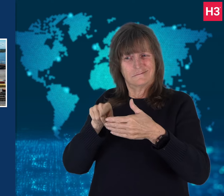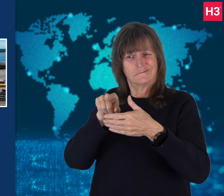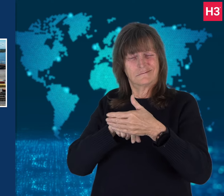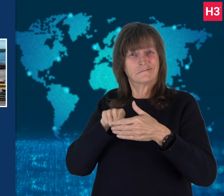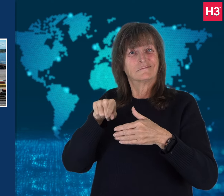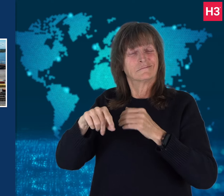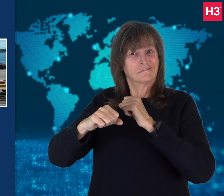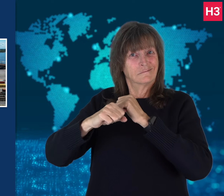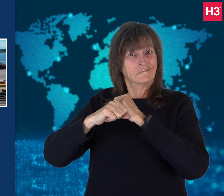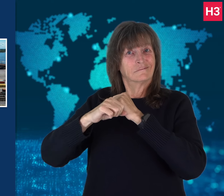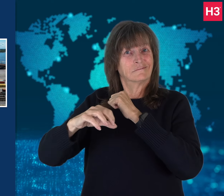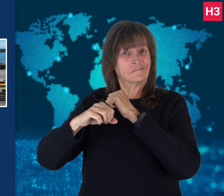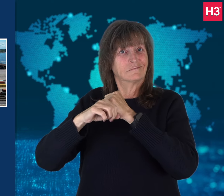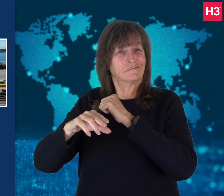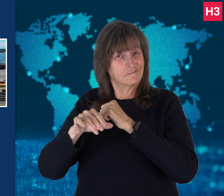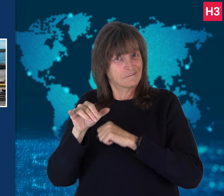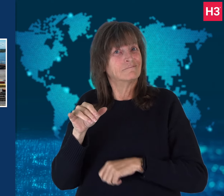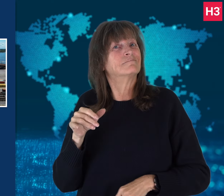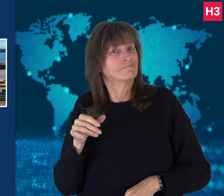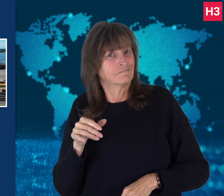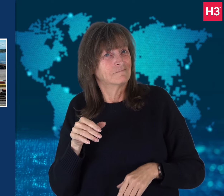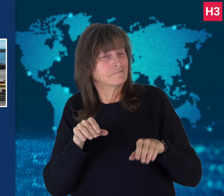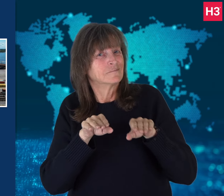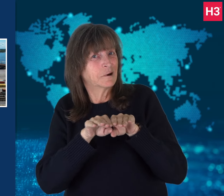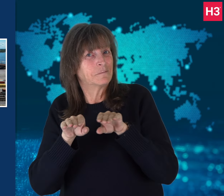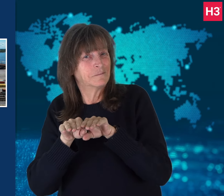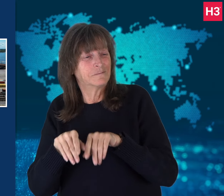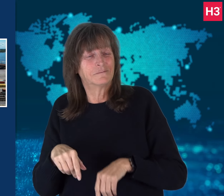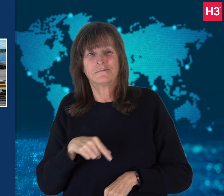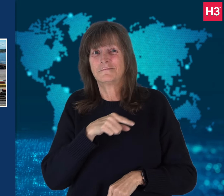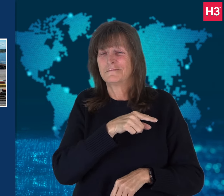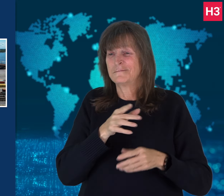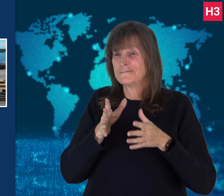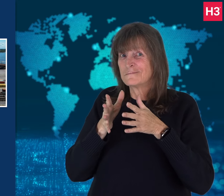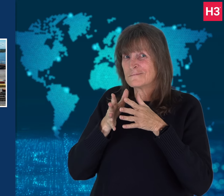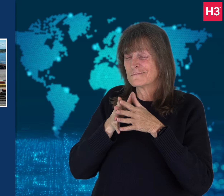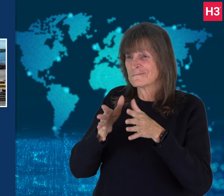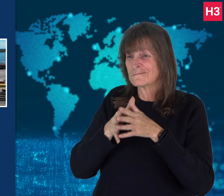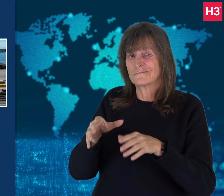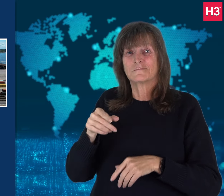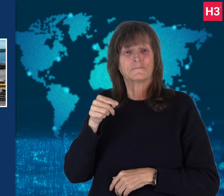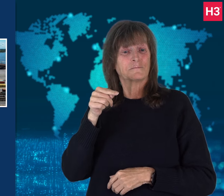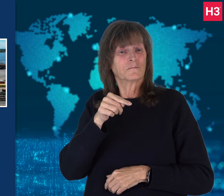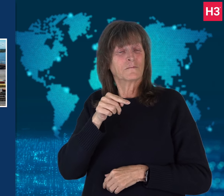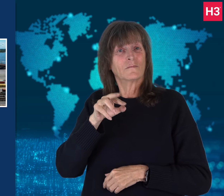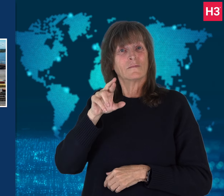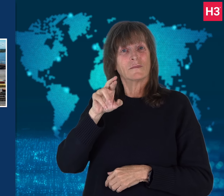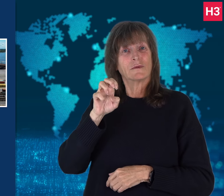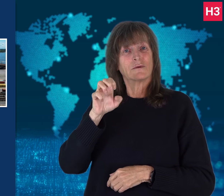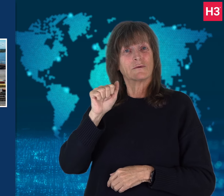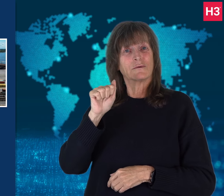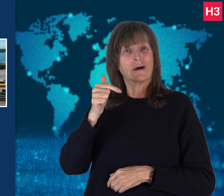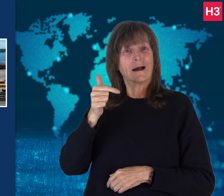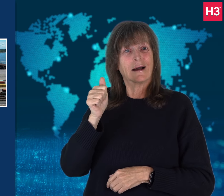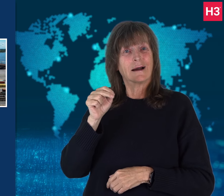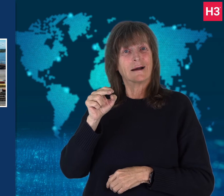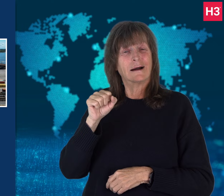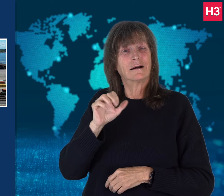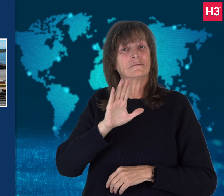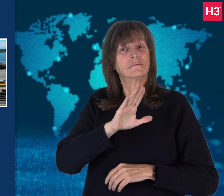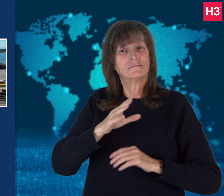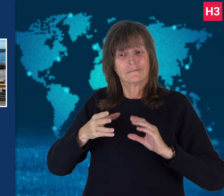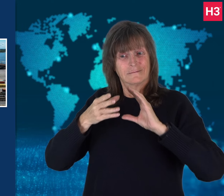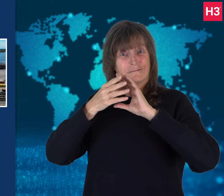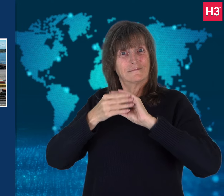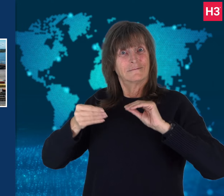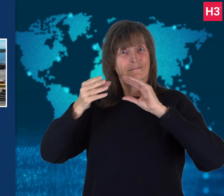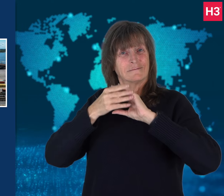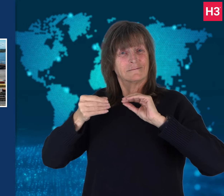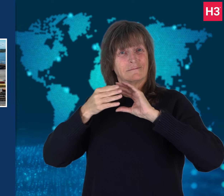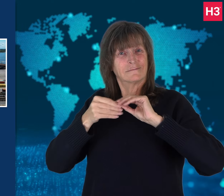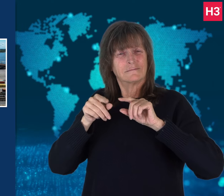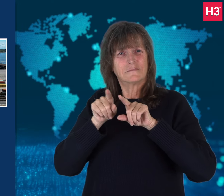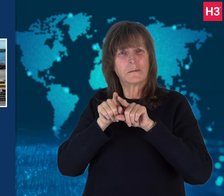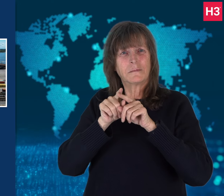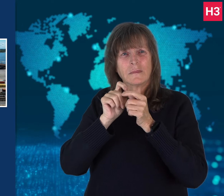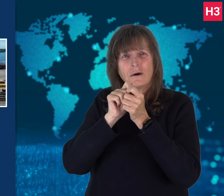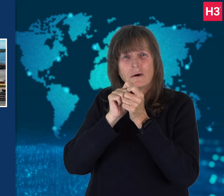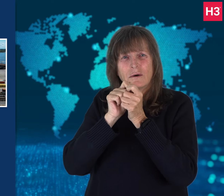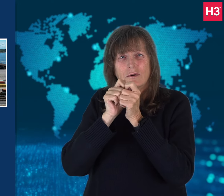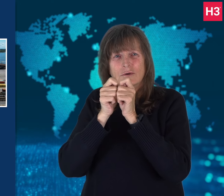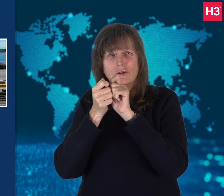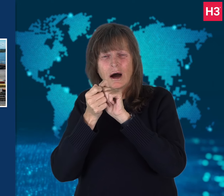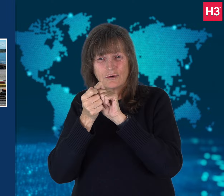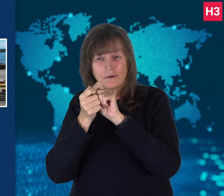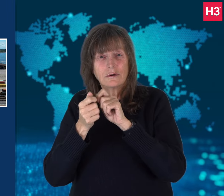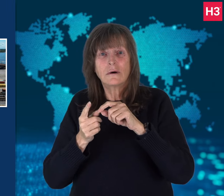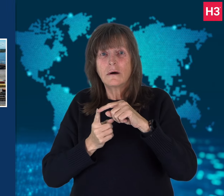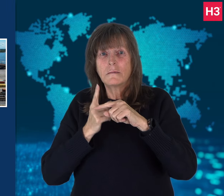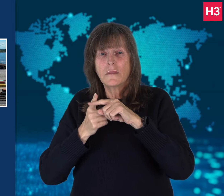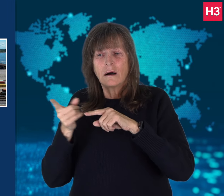the ad too, saying Reagan’s message was changed without permission